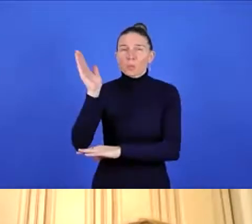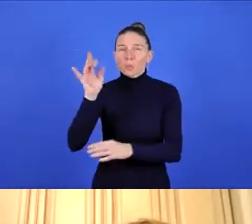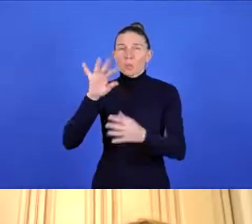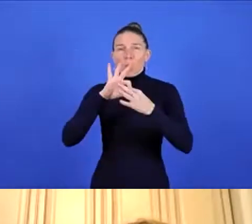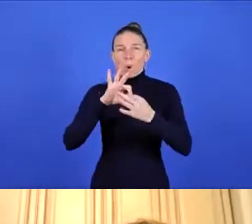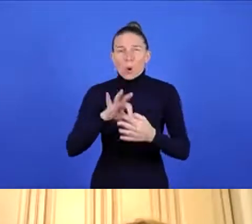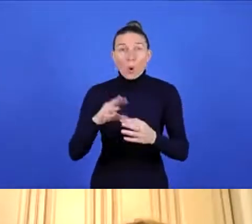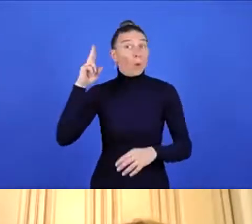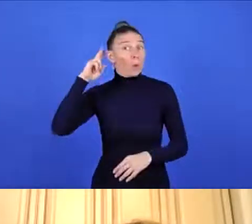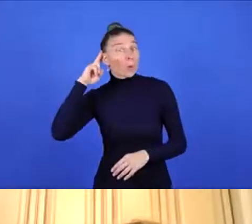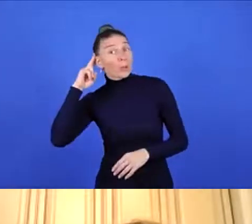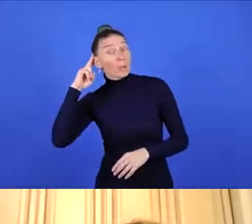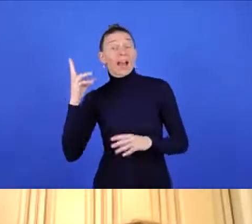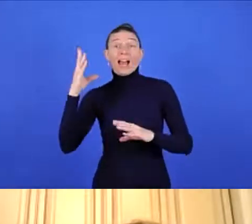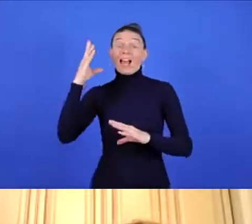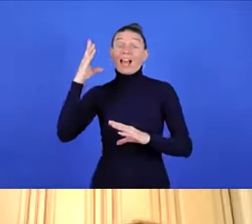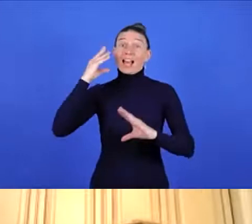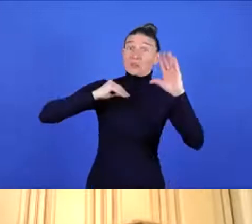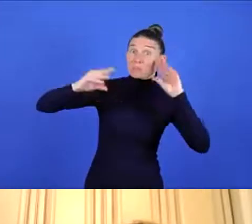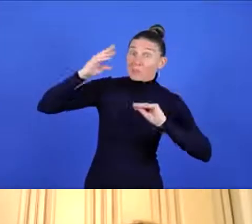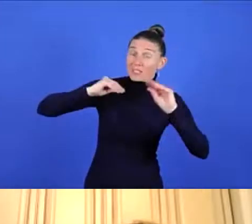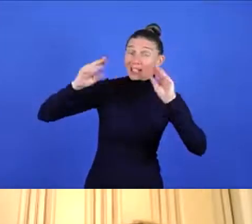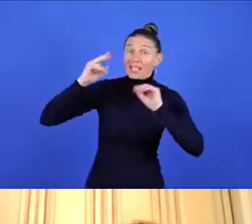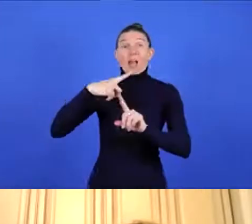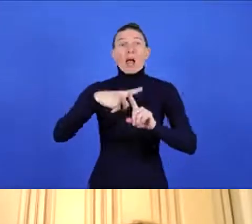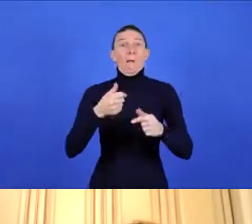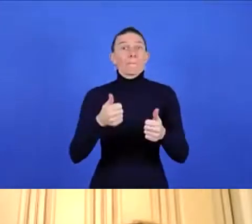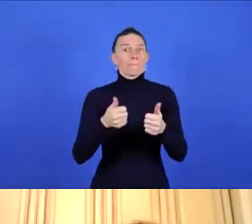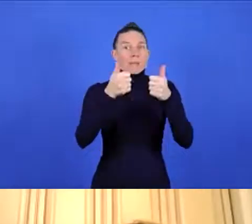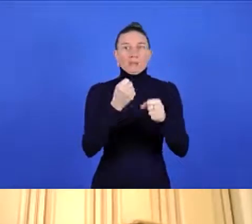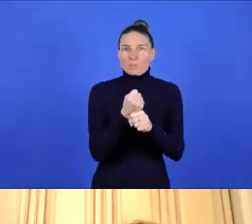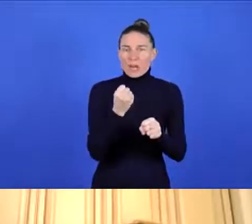today we are going to talk about cochlear